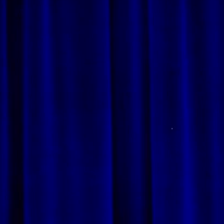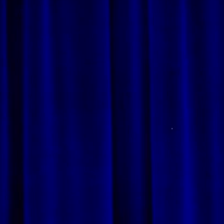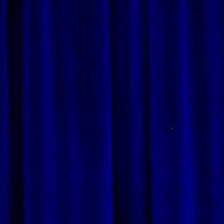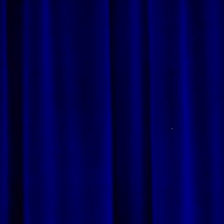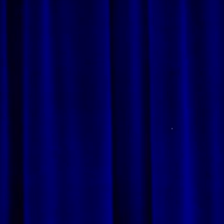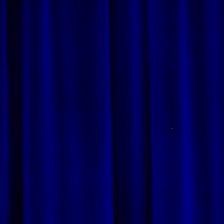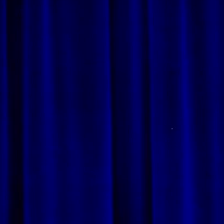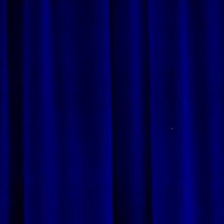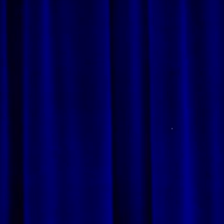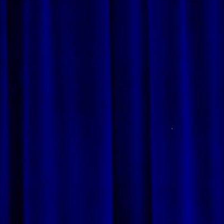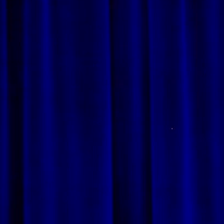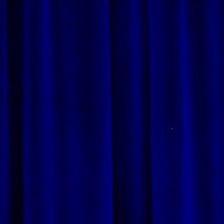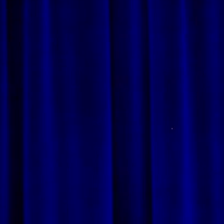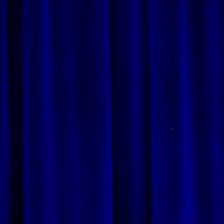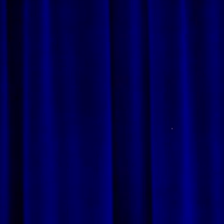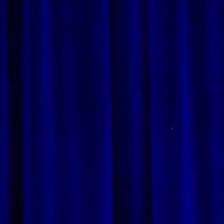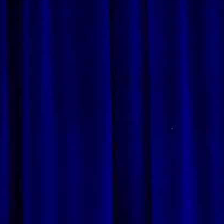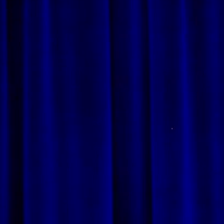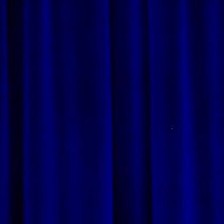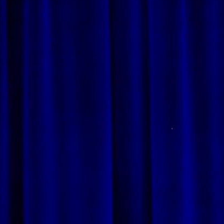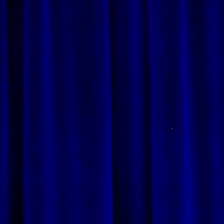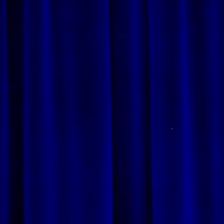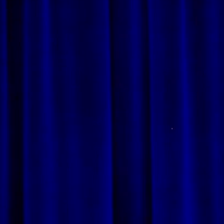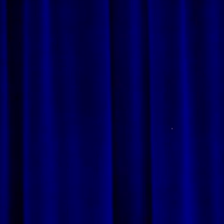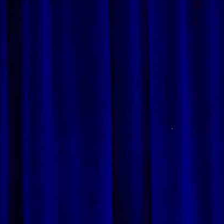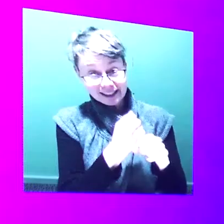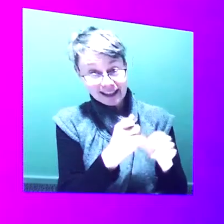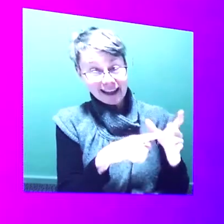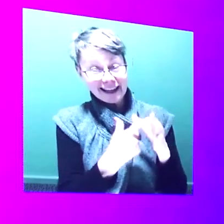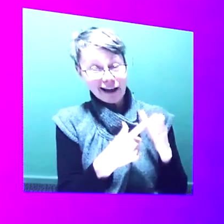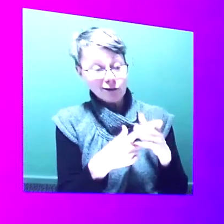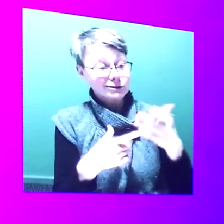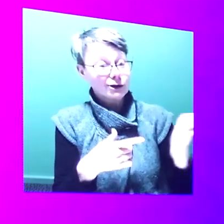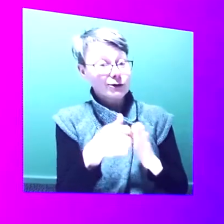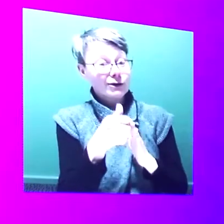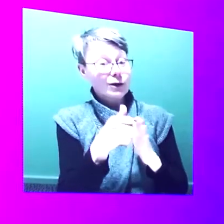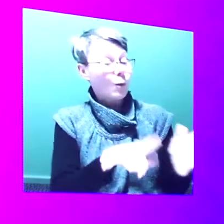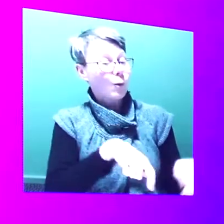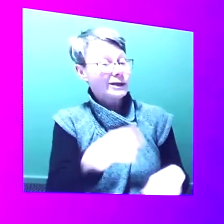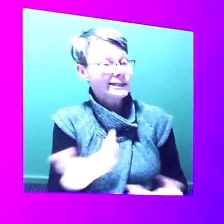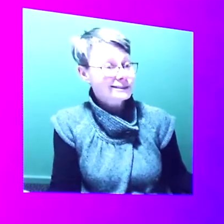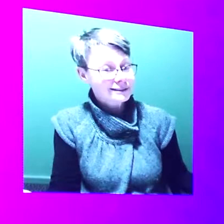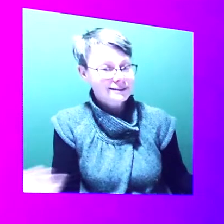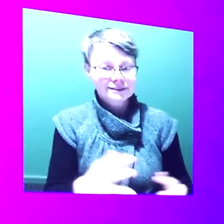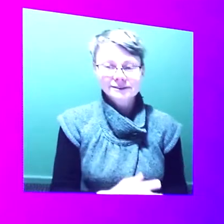So Astrid, what did the arts do next? That is a good question. Hello everybody, and thank you for being here.